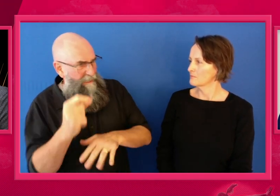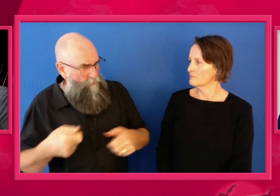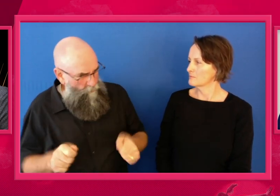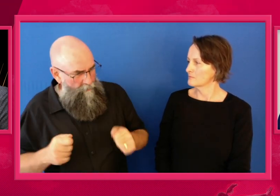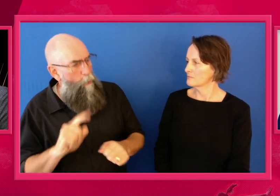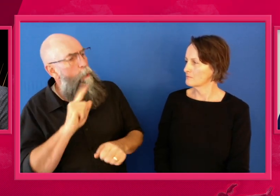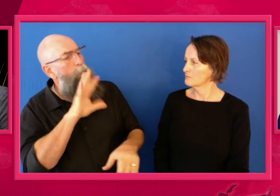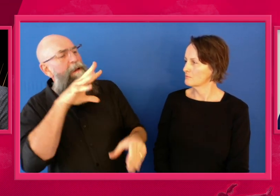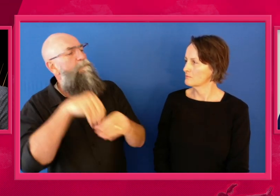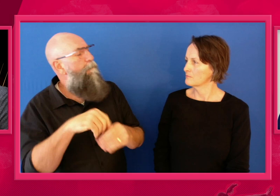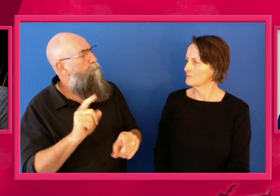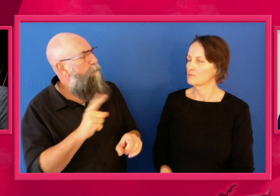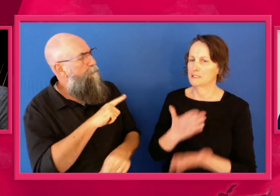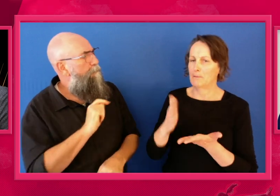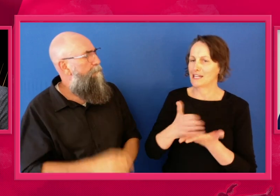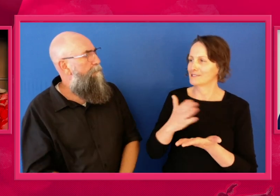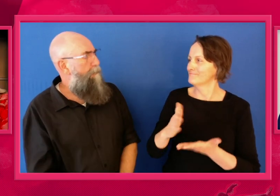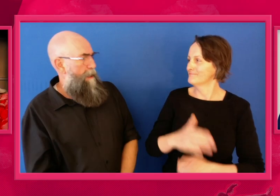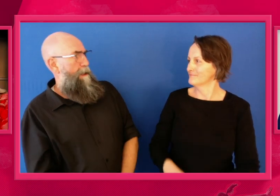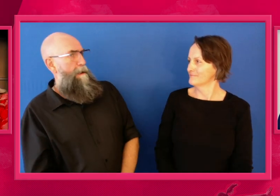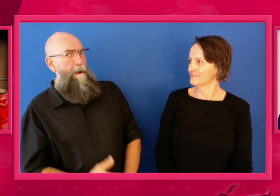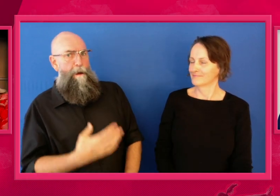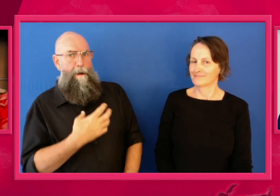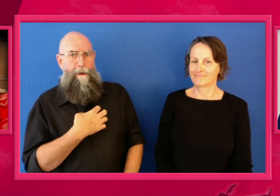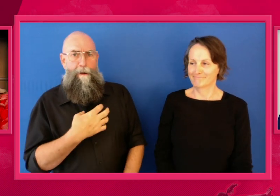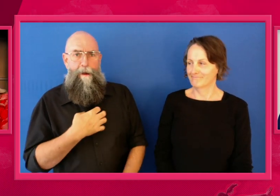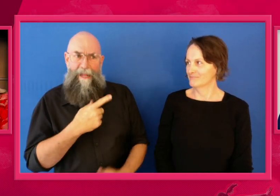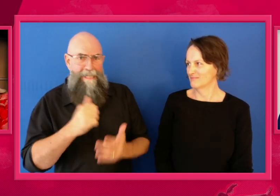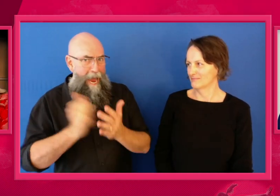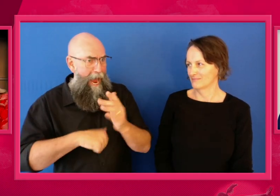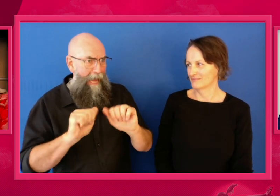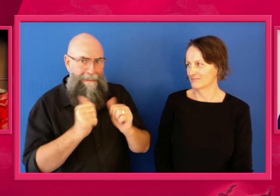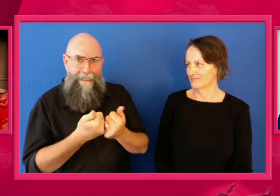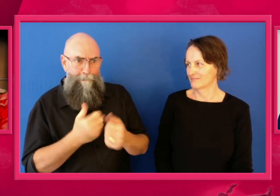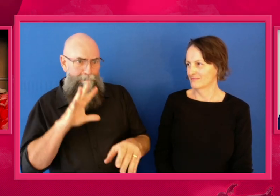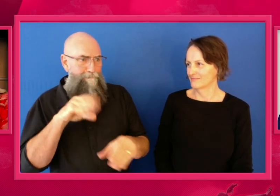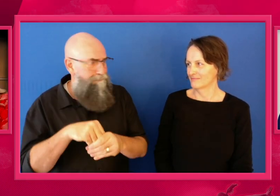Rheed McCracken: Table tennis. Kurt Fearnley: Really? Georgie Tunny: Oh, that's a tough team to crack into. Rheed McCracken: A tough team to crack into. And I'm not saying that I'd do it, I just